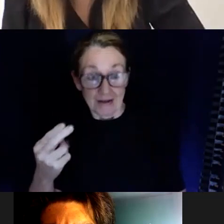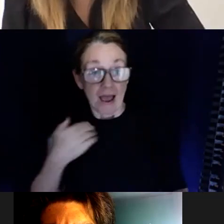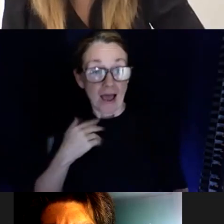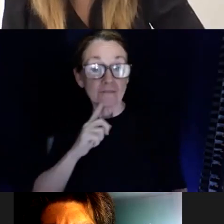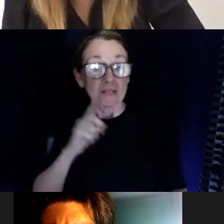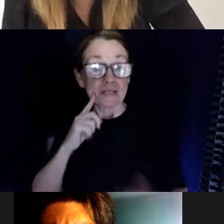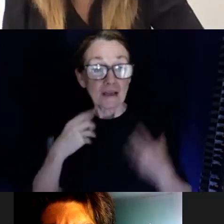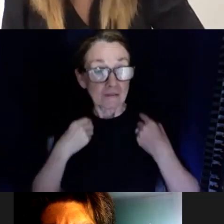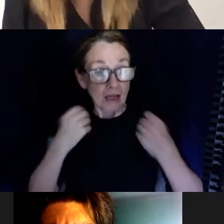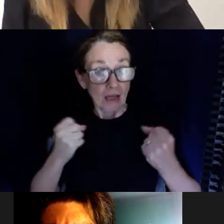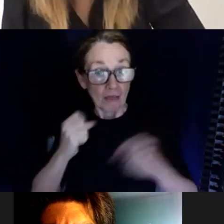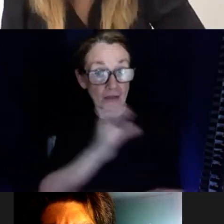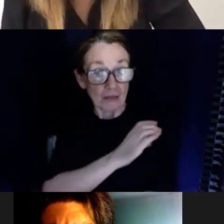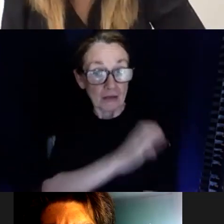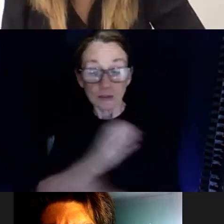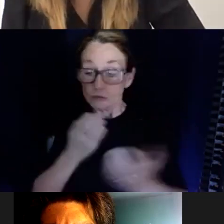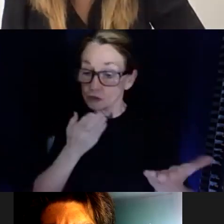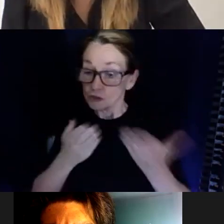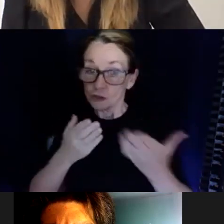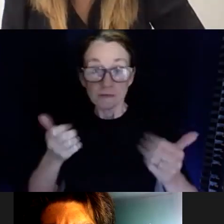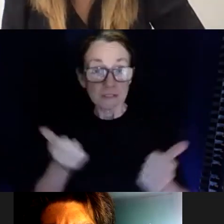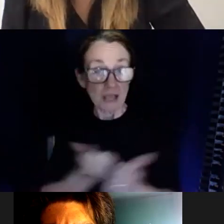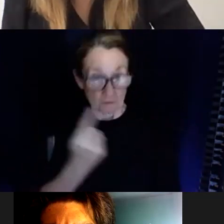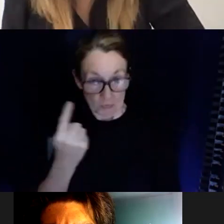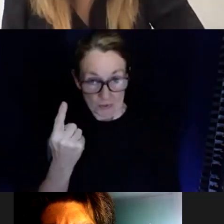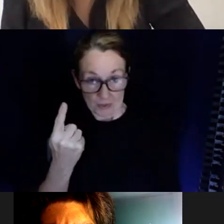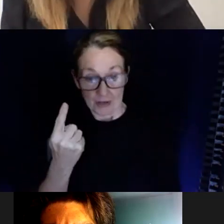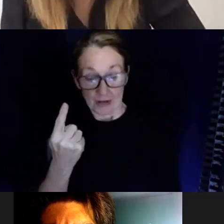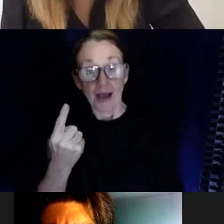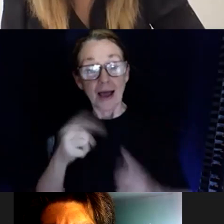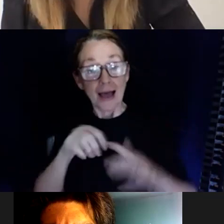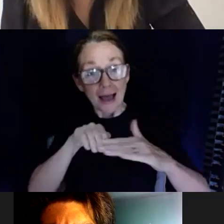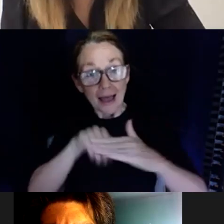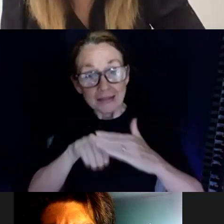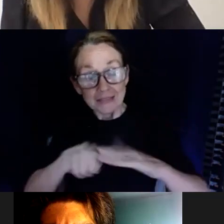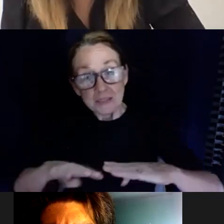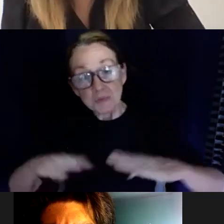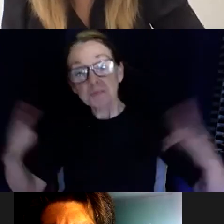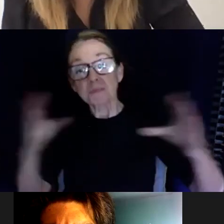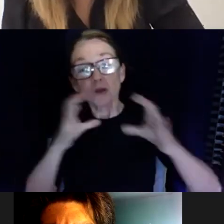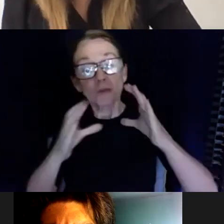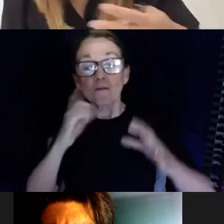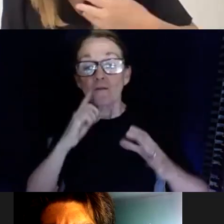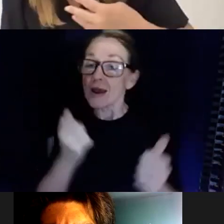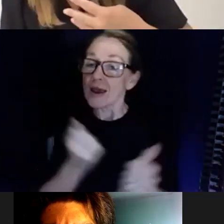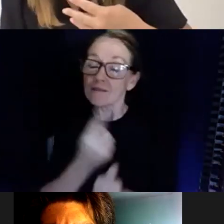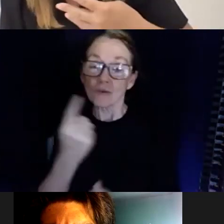FOR EXAMPLE, IN.